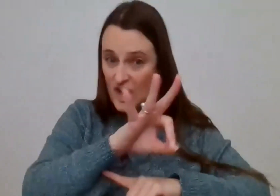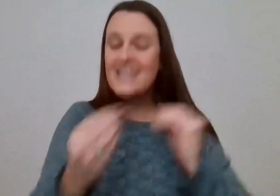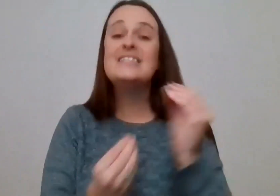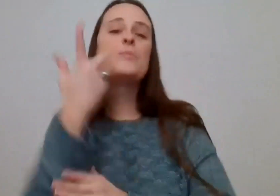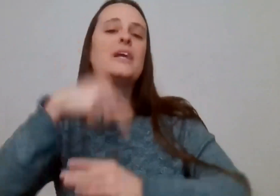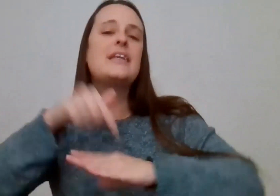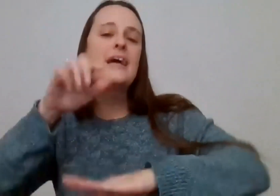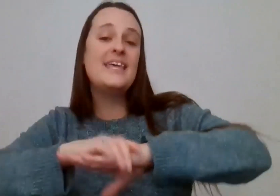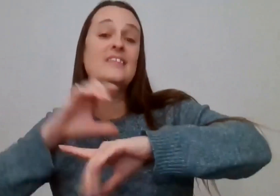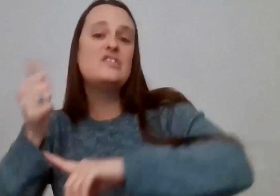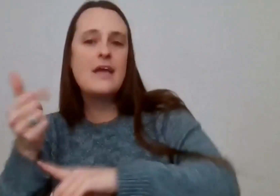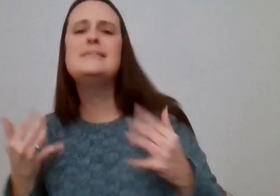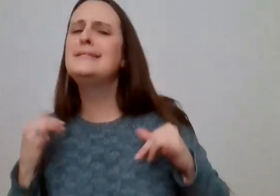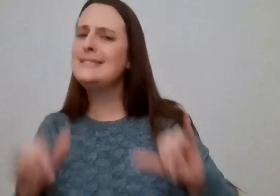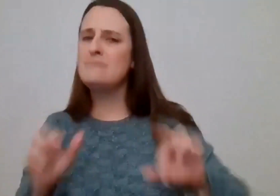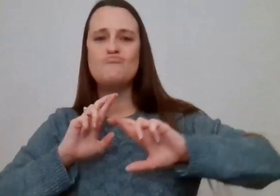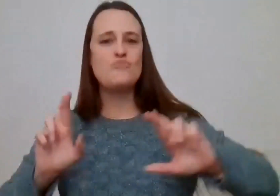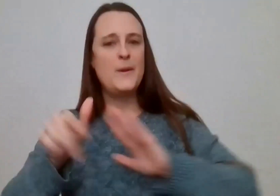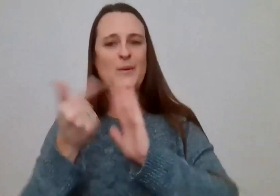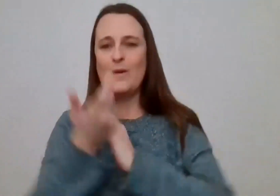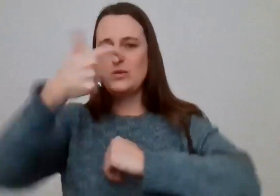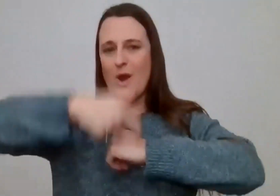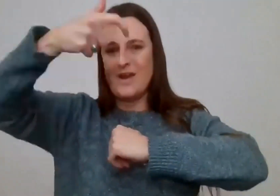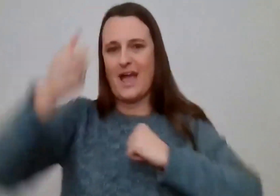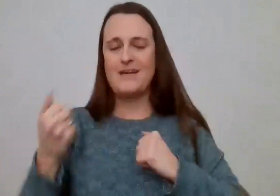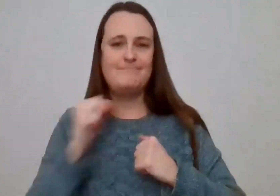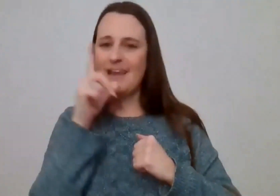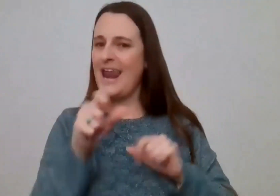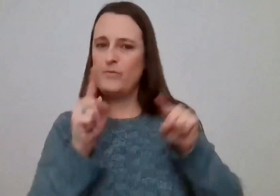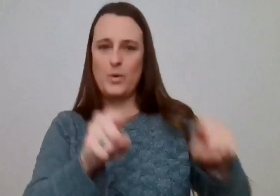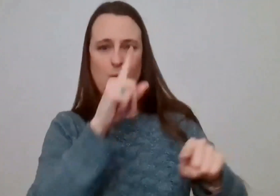still on track to graduate without having to go to summer school so i just want to give those two